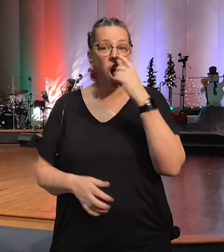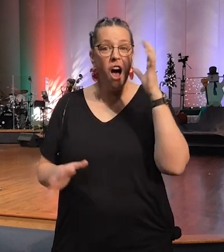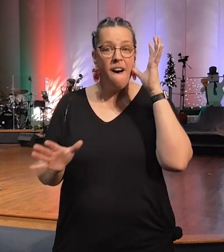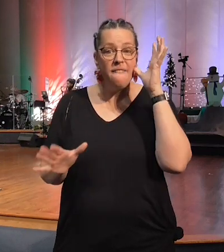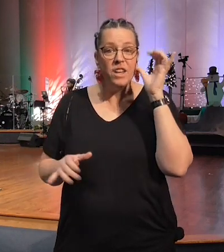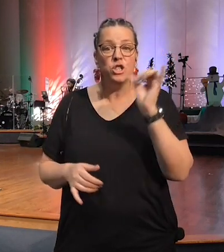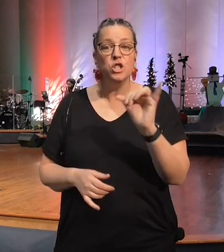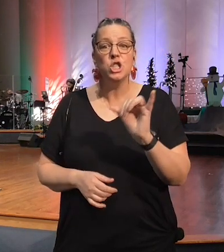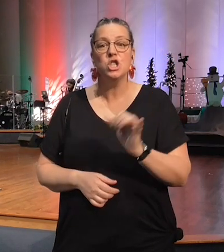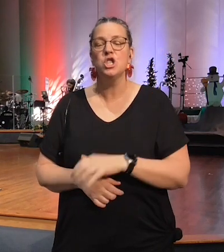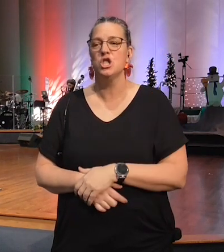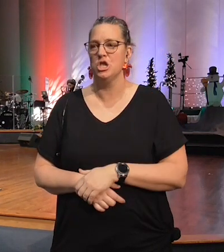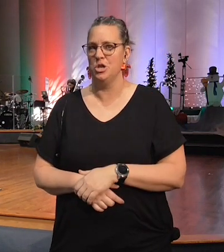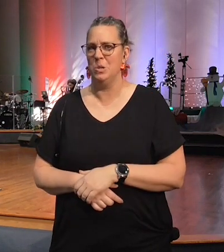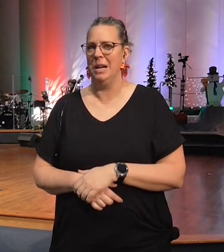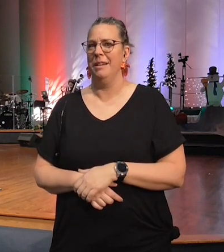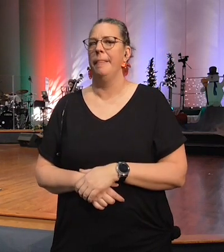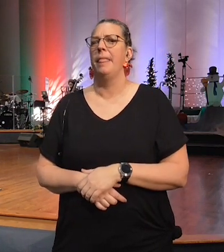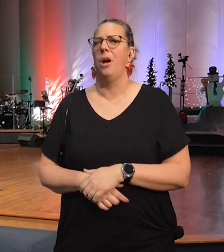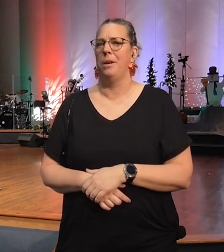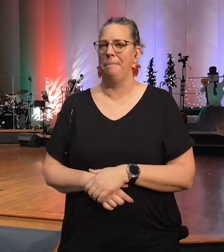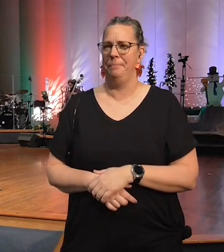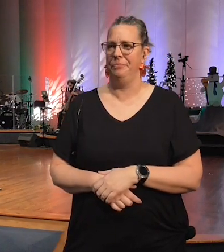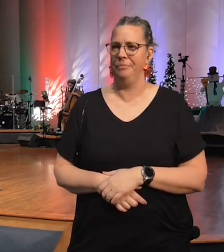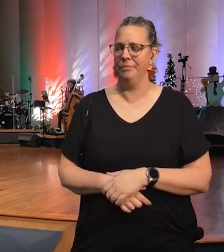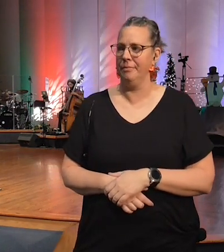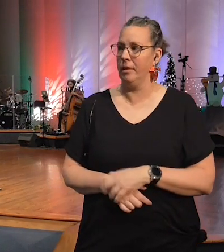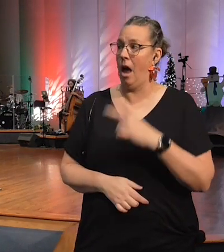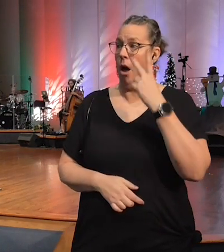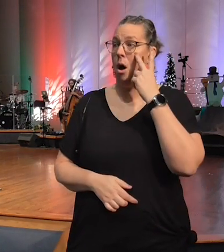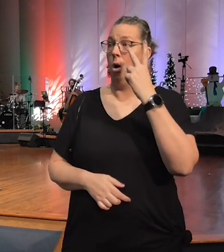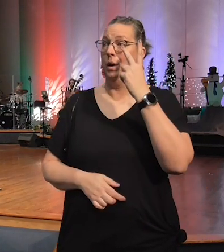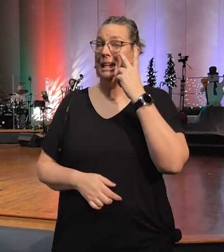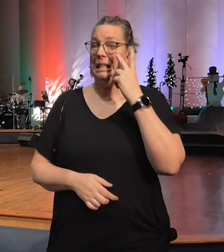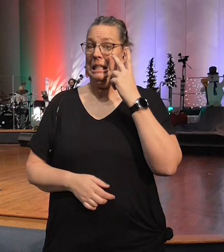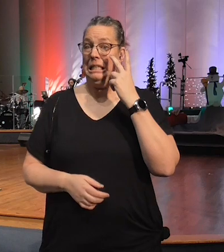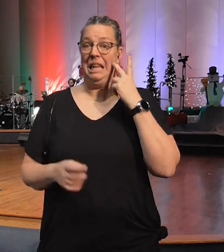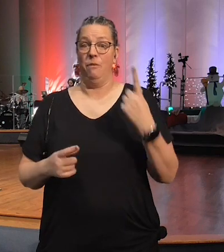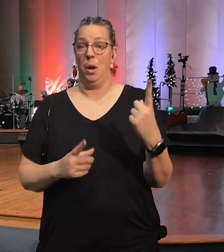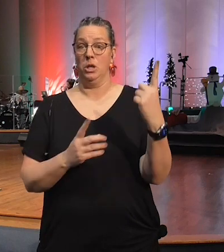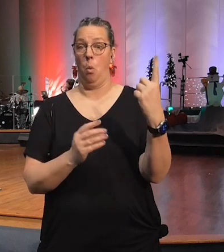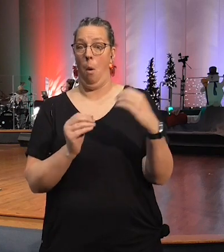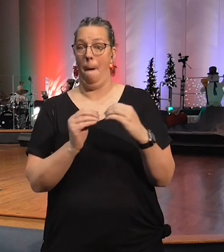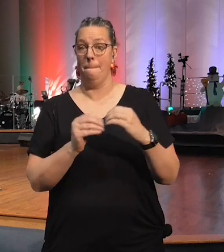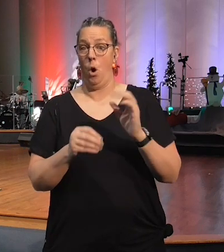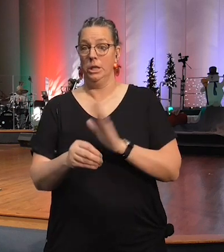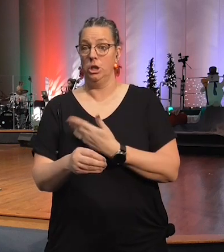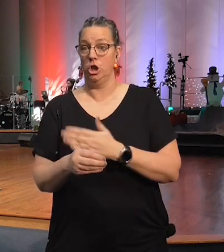uh we got Frosty and Rudolph too you guys are looking great looking great all right